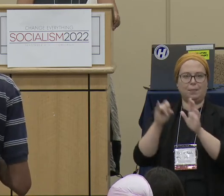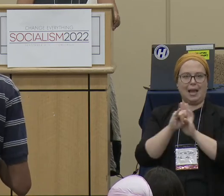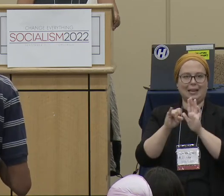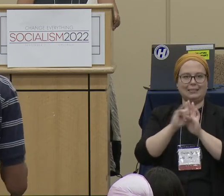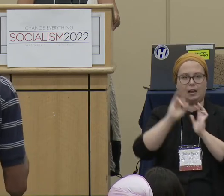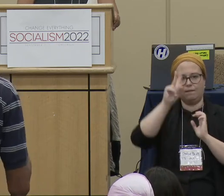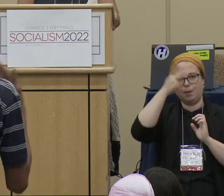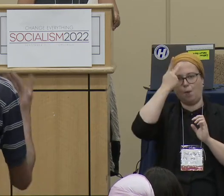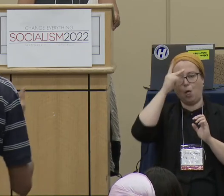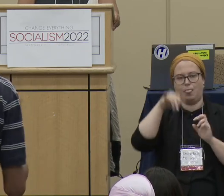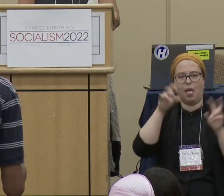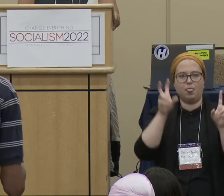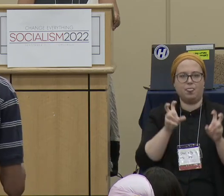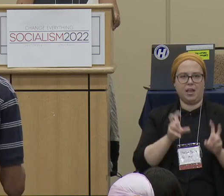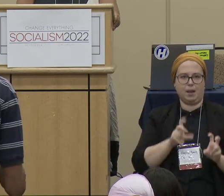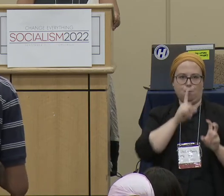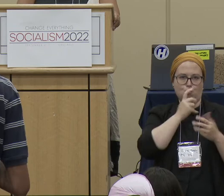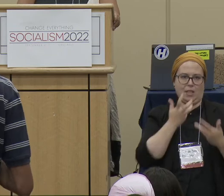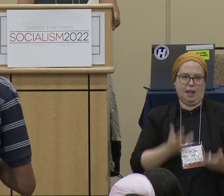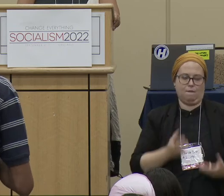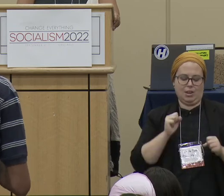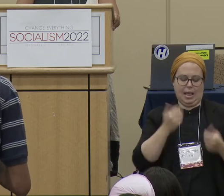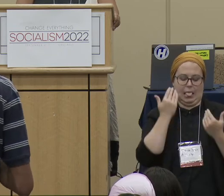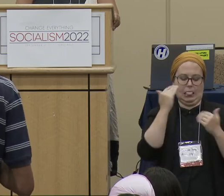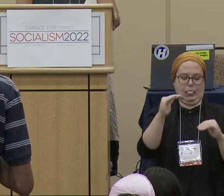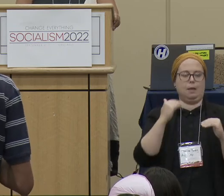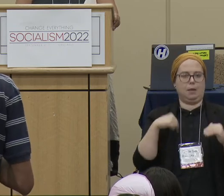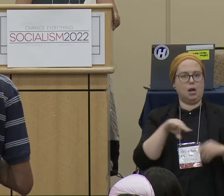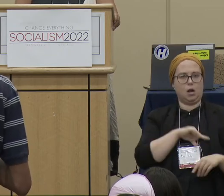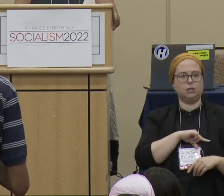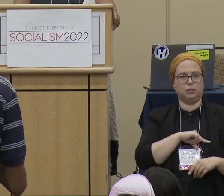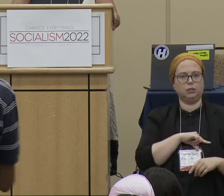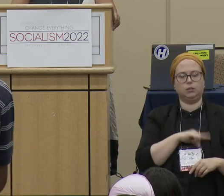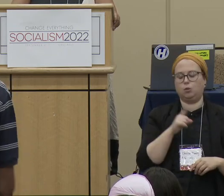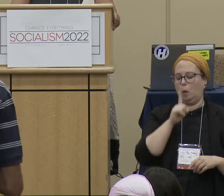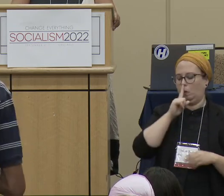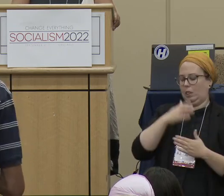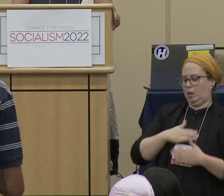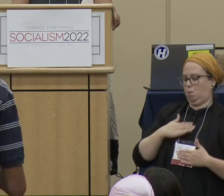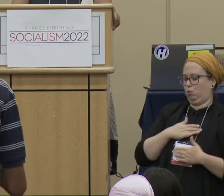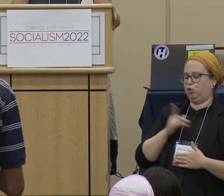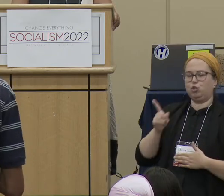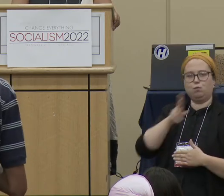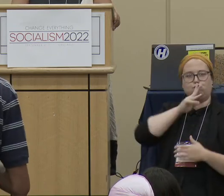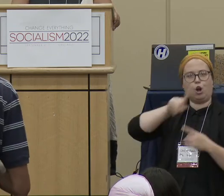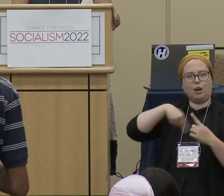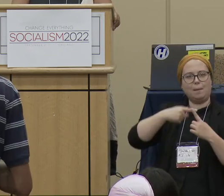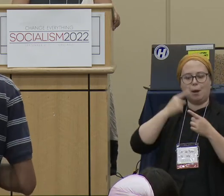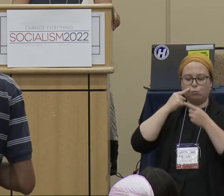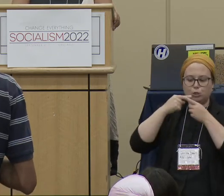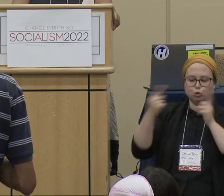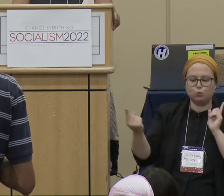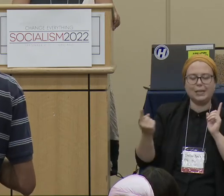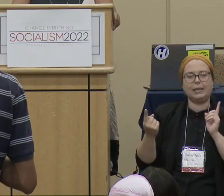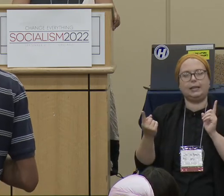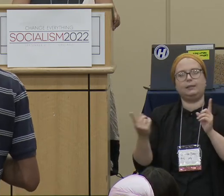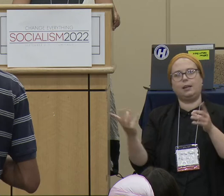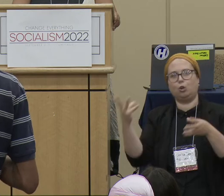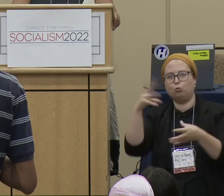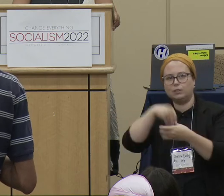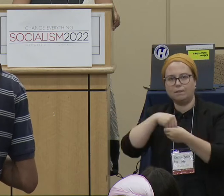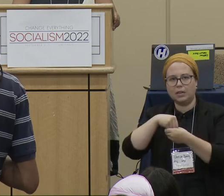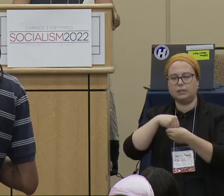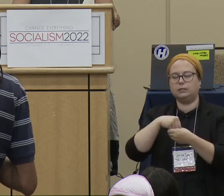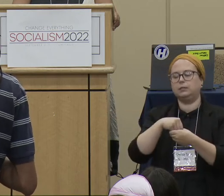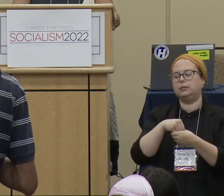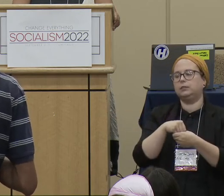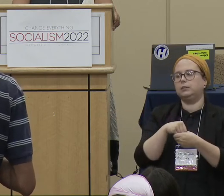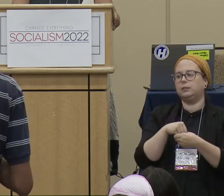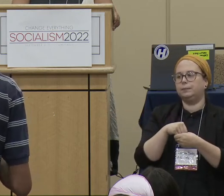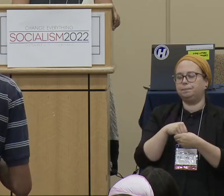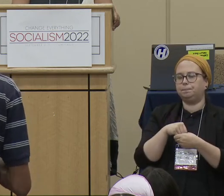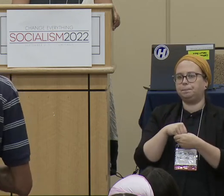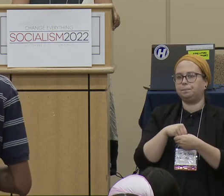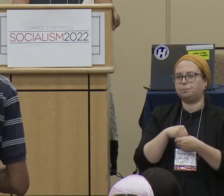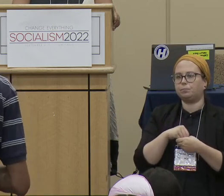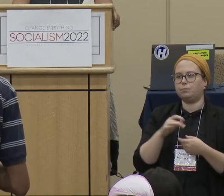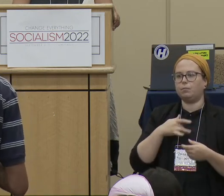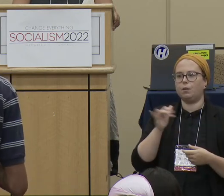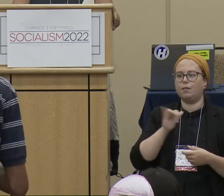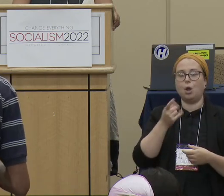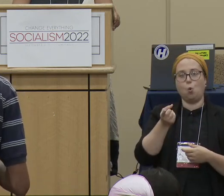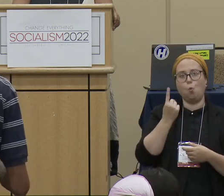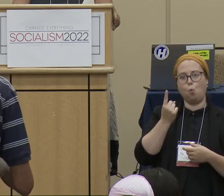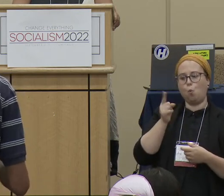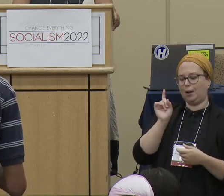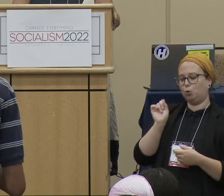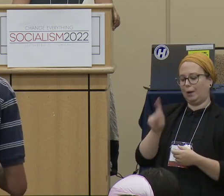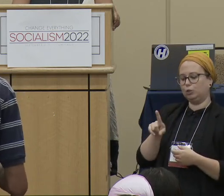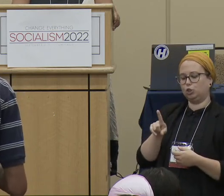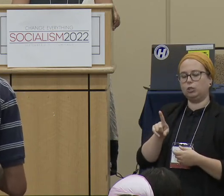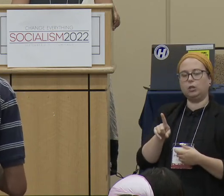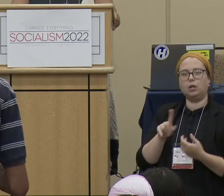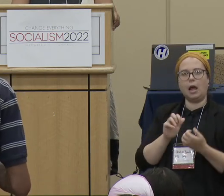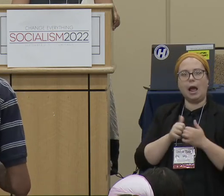the identity politics , it can limit us sometimes .